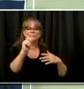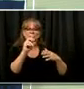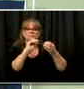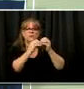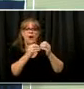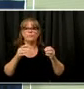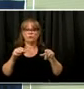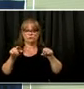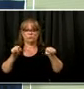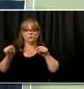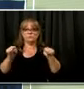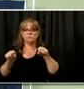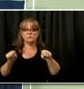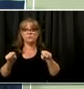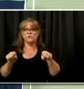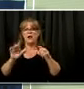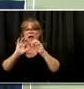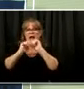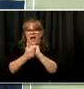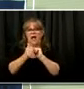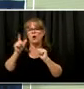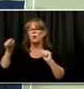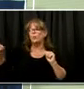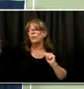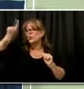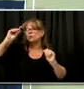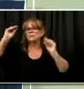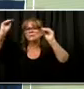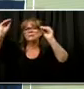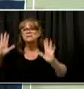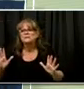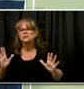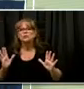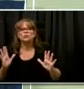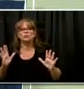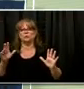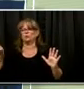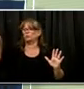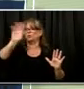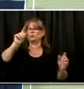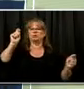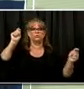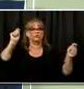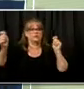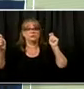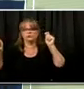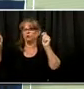supposed to be, I guess, tallying their numbers if maybe someone’s enrolled but hasn’t shown up